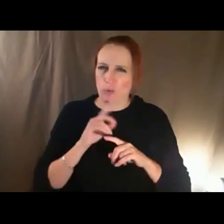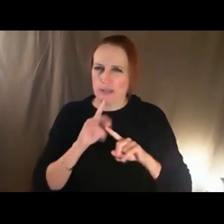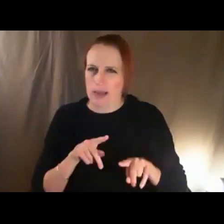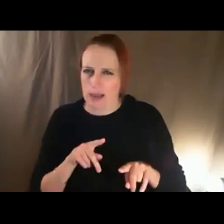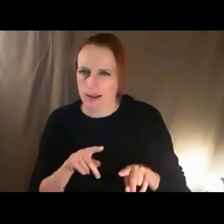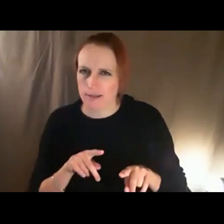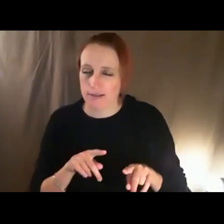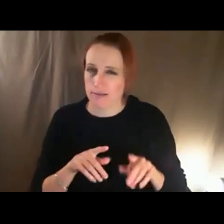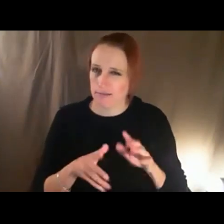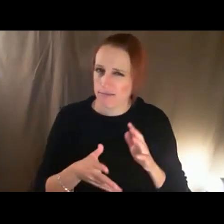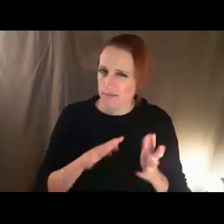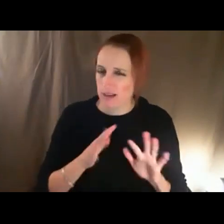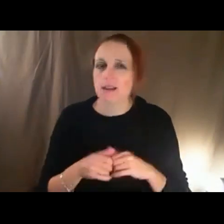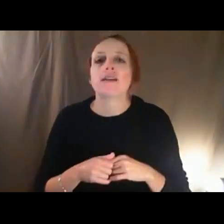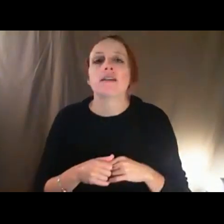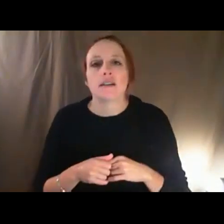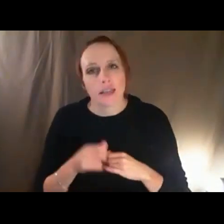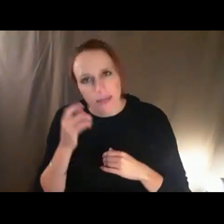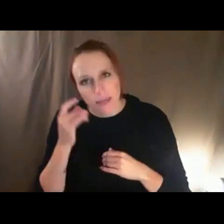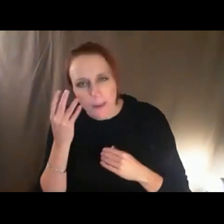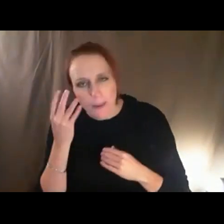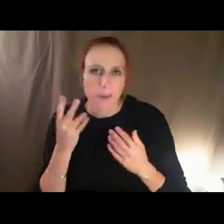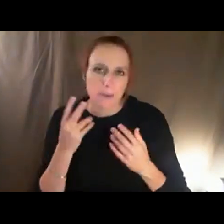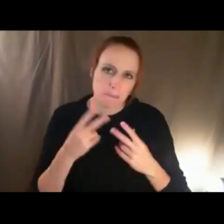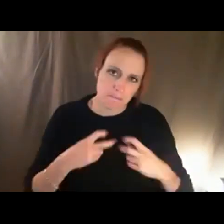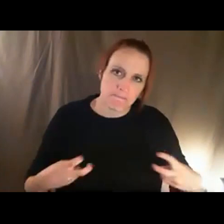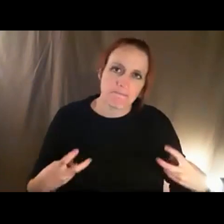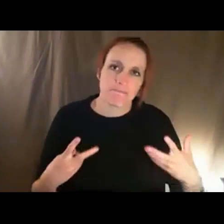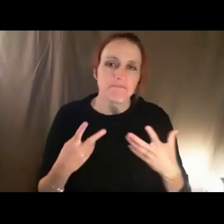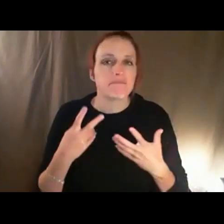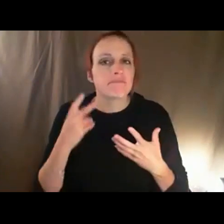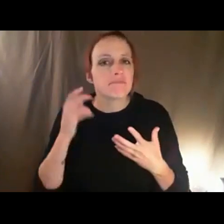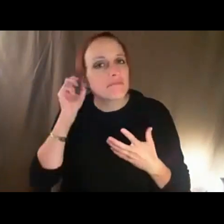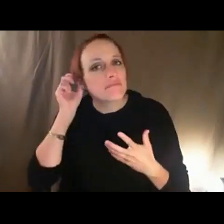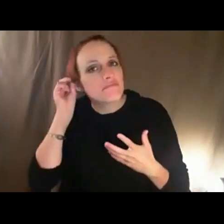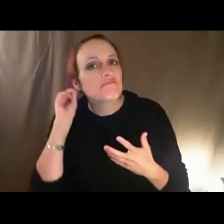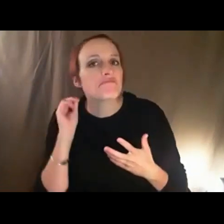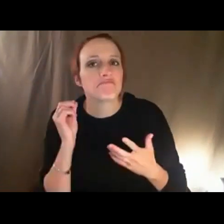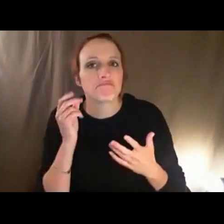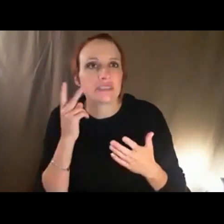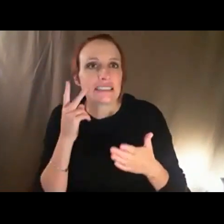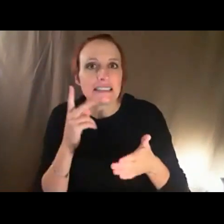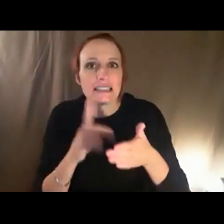and see where you end up in terms of what I'm going